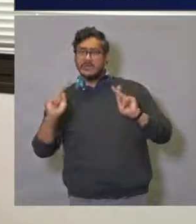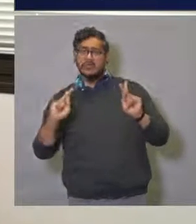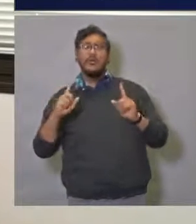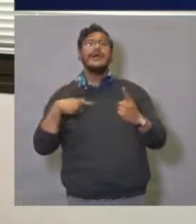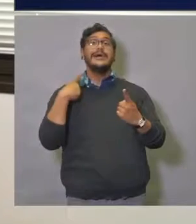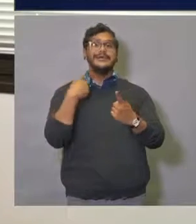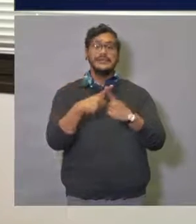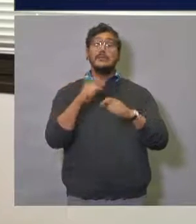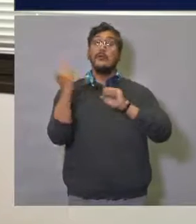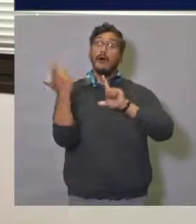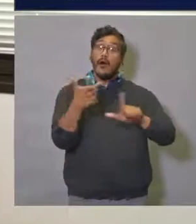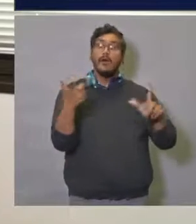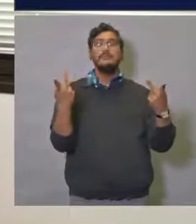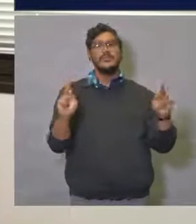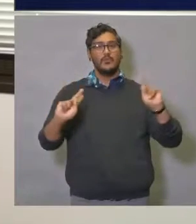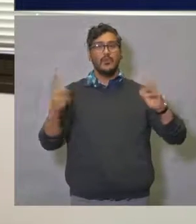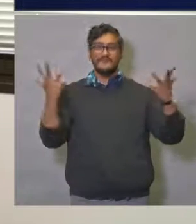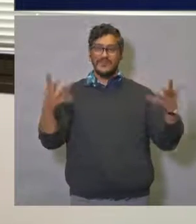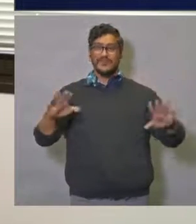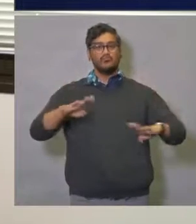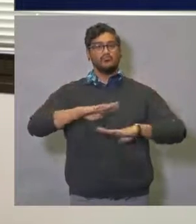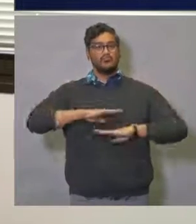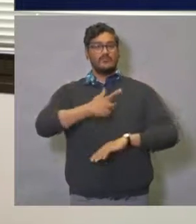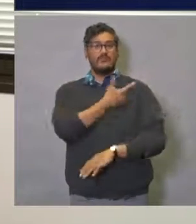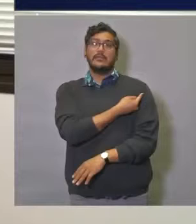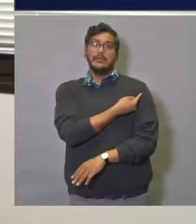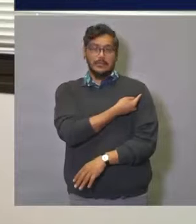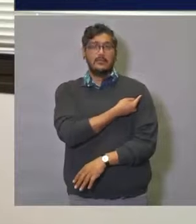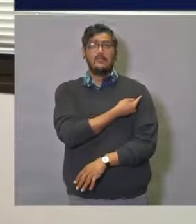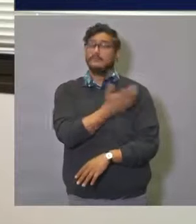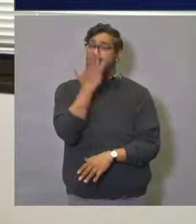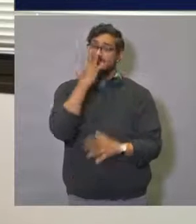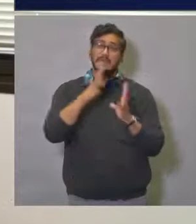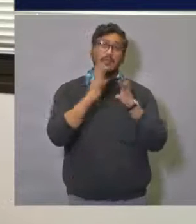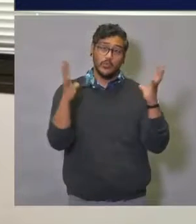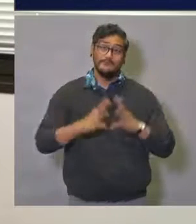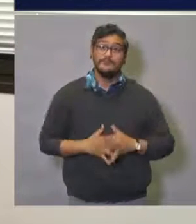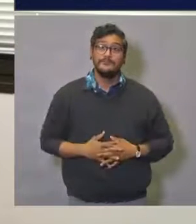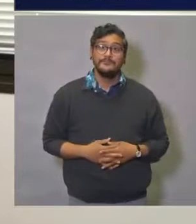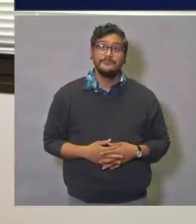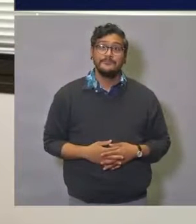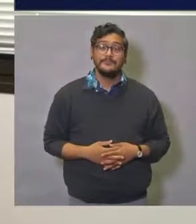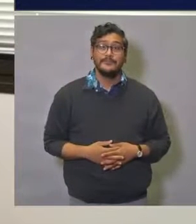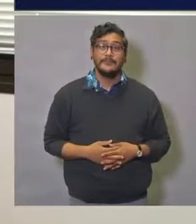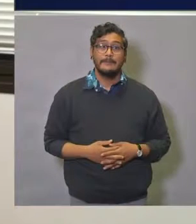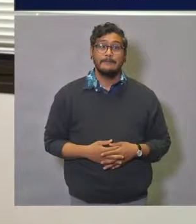CONDADO DE LOS ÁNGELES, RECUERDE LA FACILIDAD CON LA QUE ESTE VIRUS SE PUEDE PROPAGAR Y TOME TODAS LAS MEDIDAS QUE PUEDA PARA PROTEGER